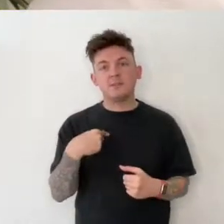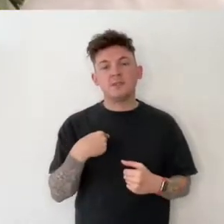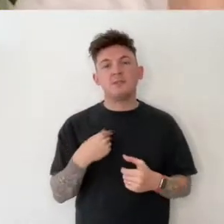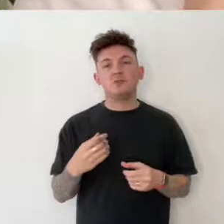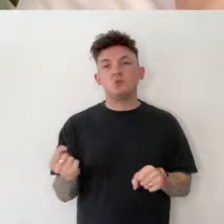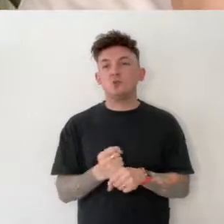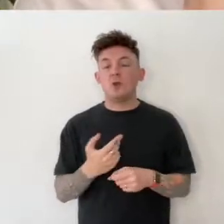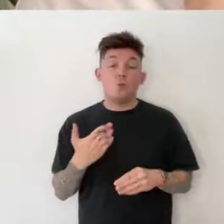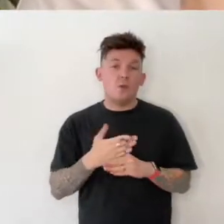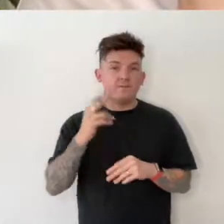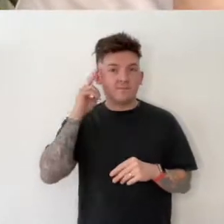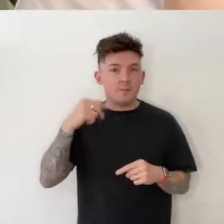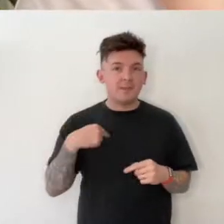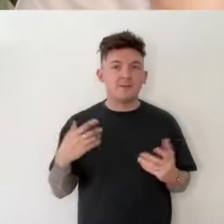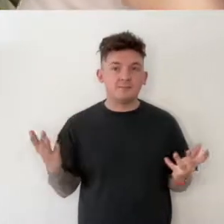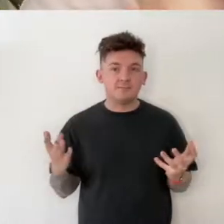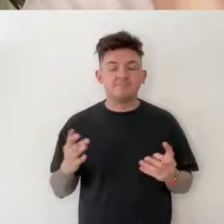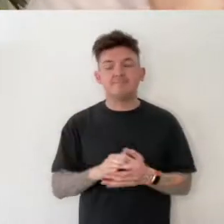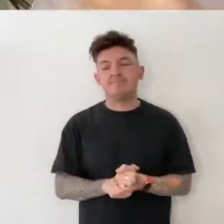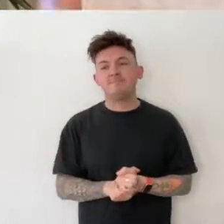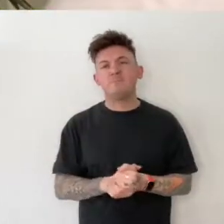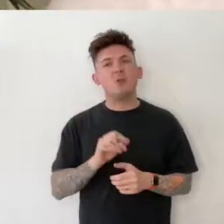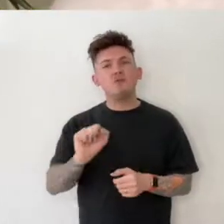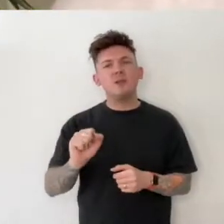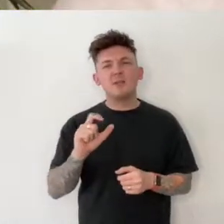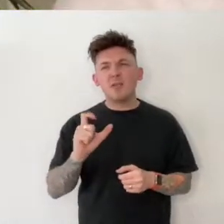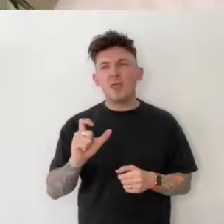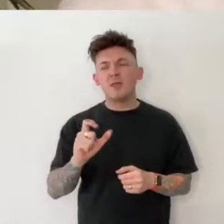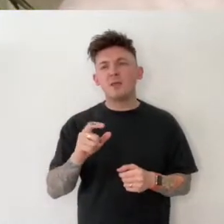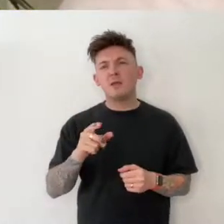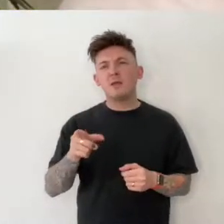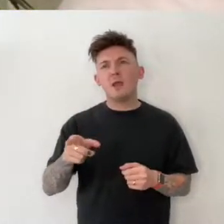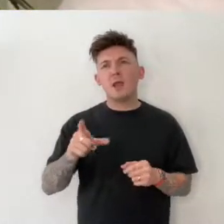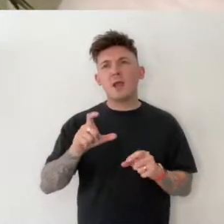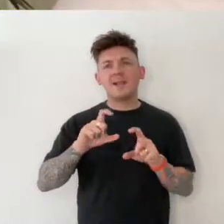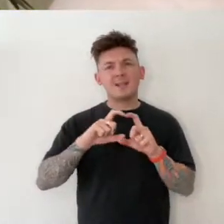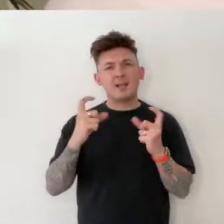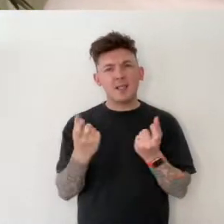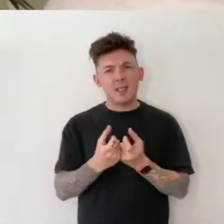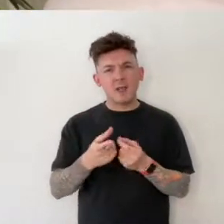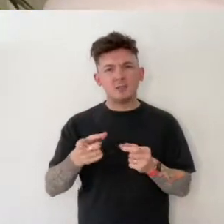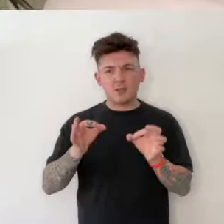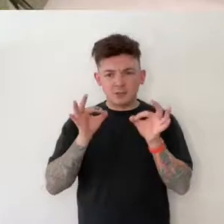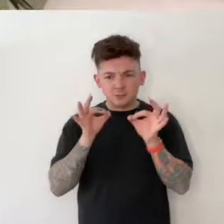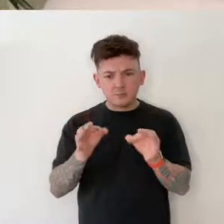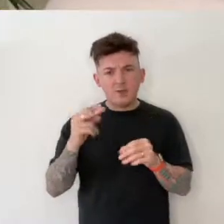well. and it was Cathy correct me if i'm wrong but it was a class that was specifically for